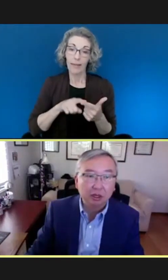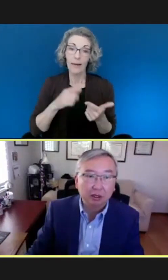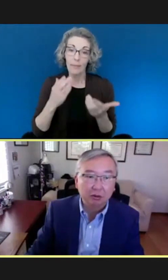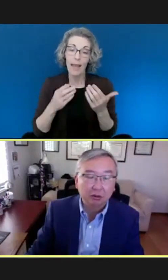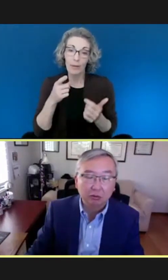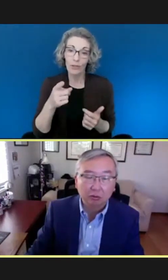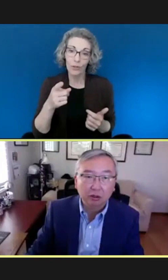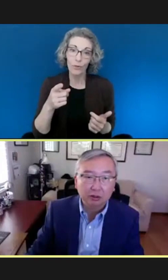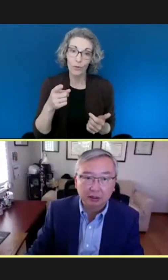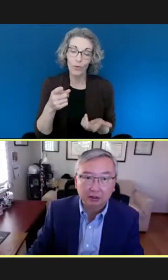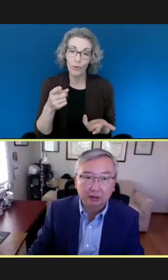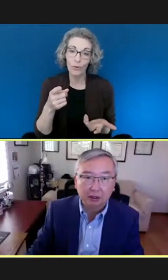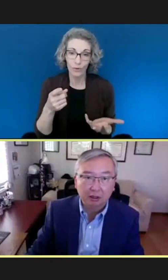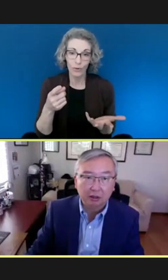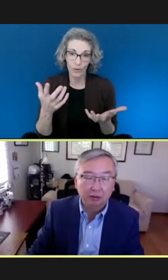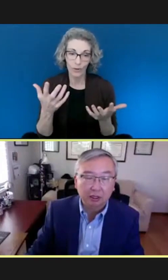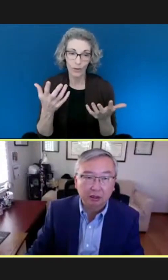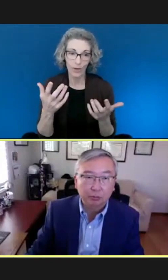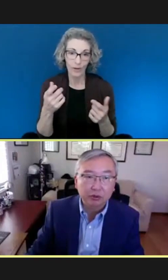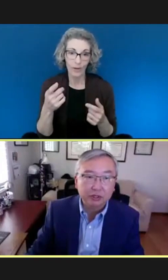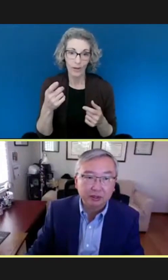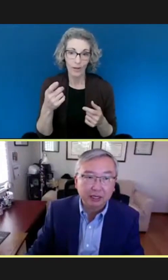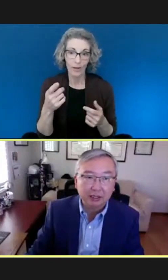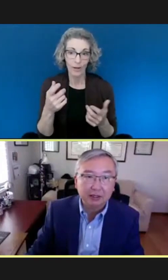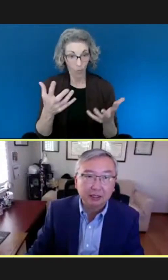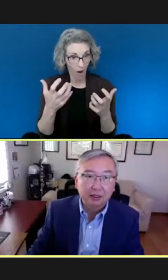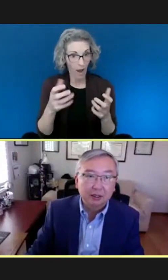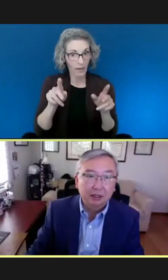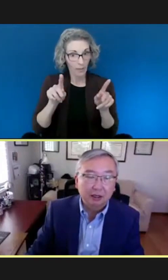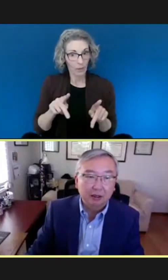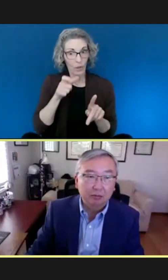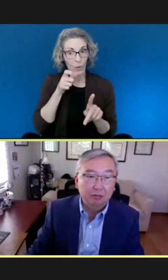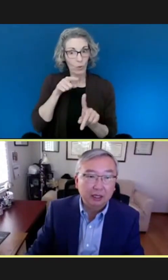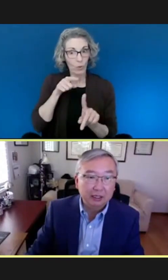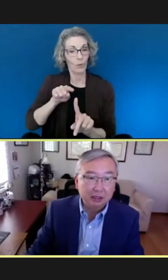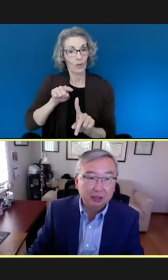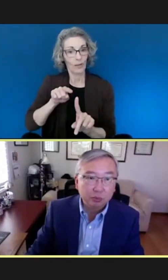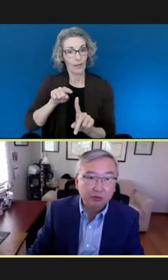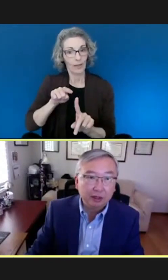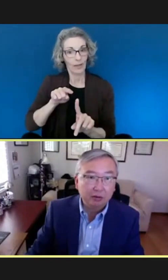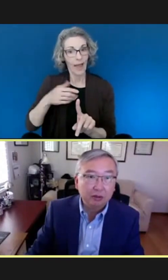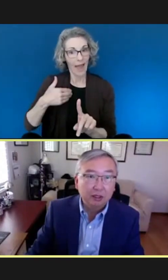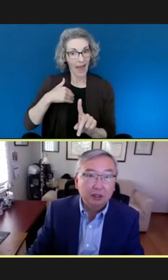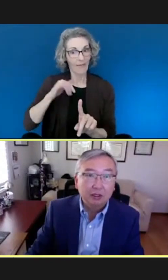then you may actually want a person that has this profile.